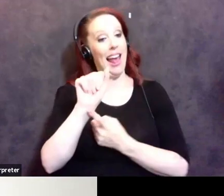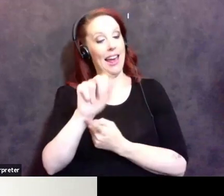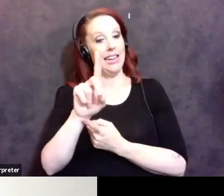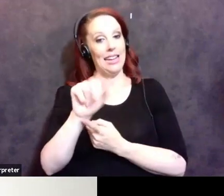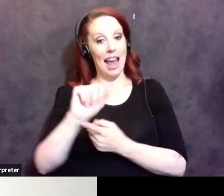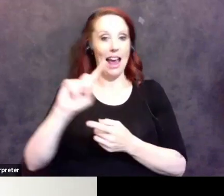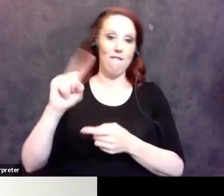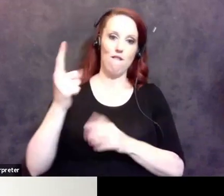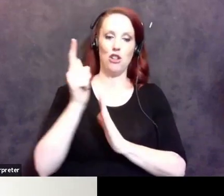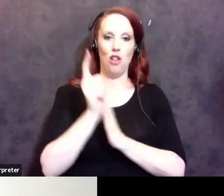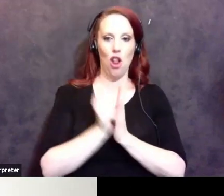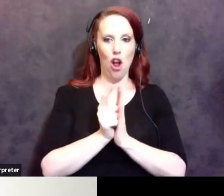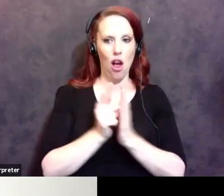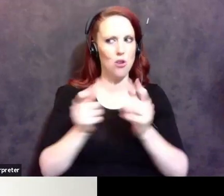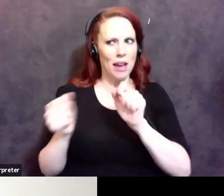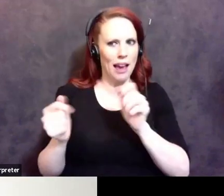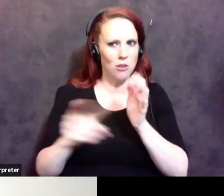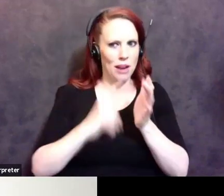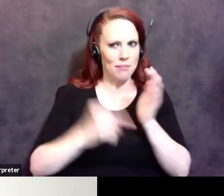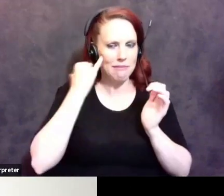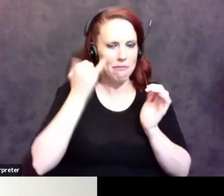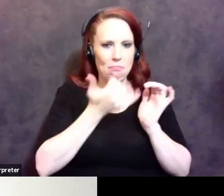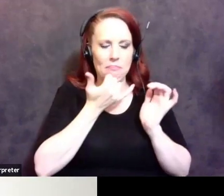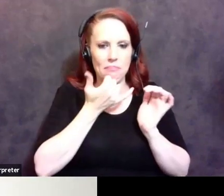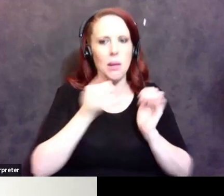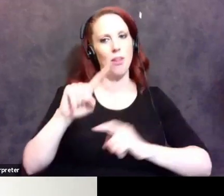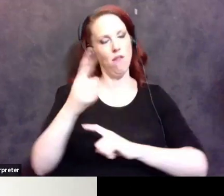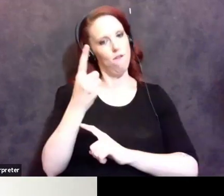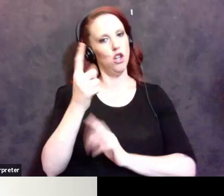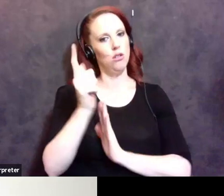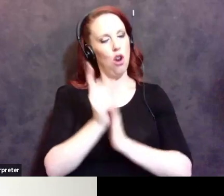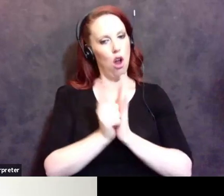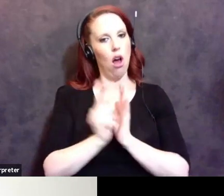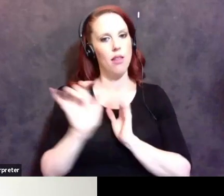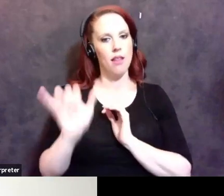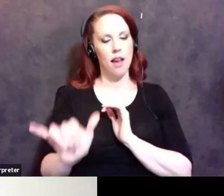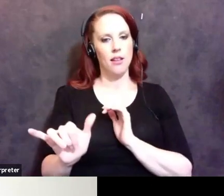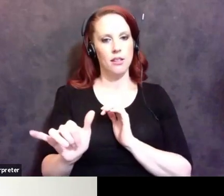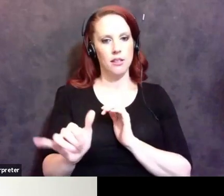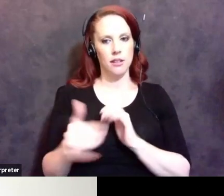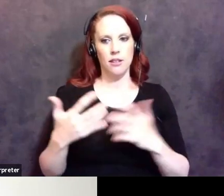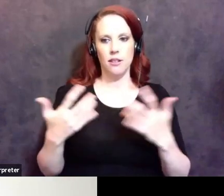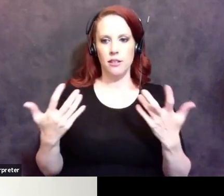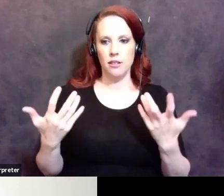and anyone can correct me if I am wrong but if it is the first piece of legislation that